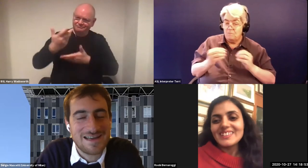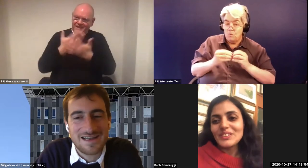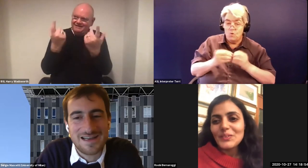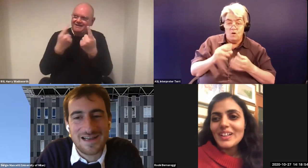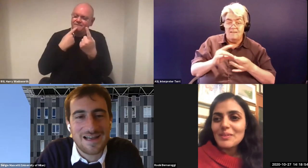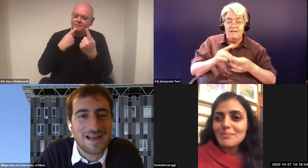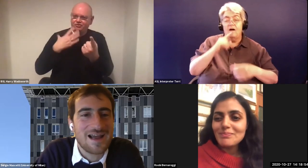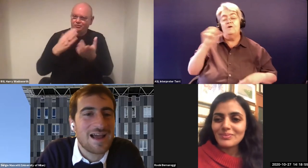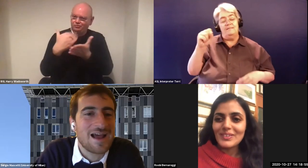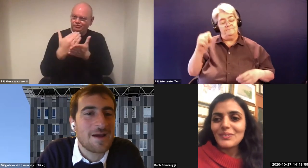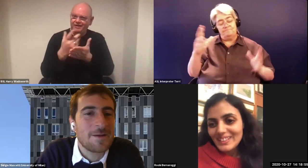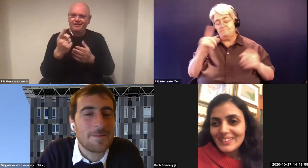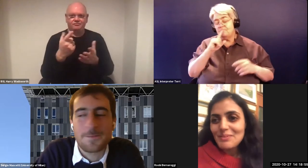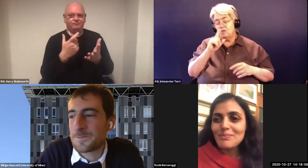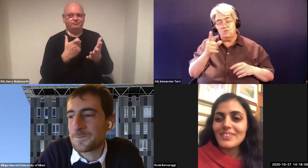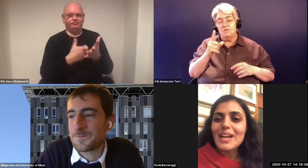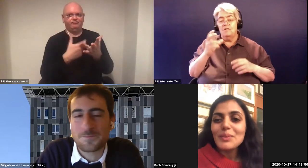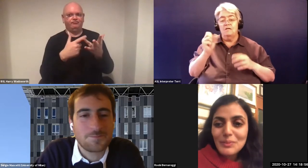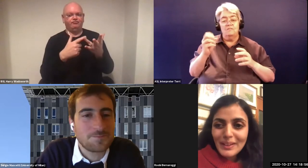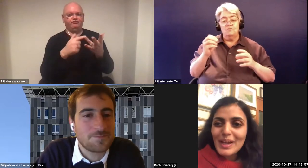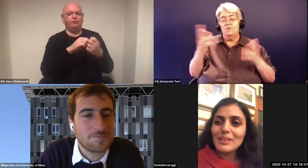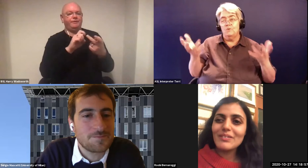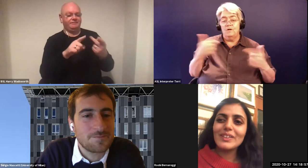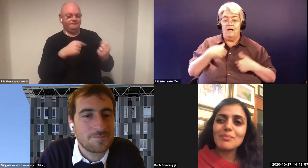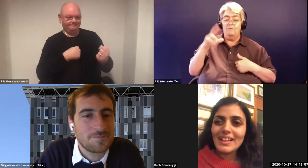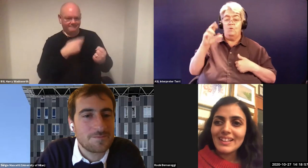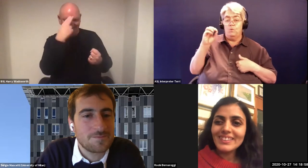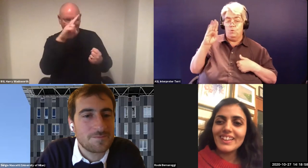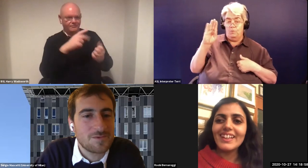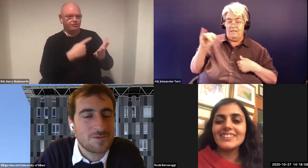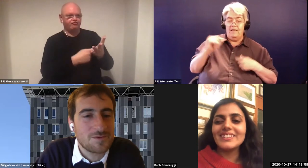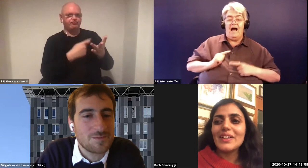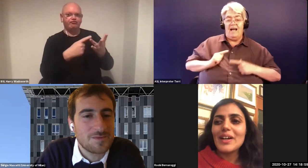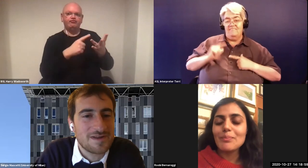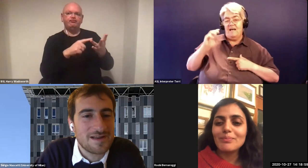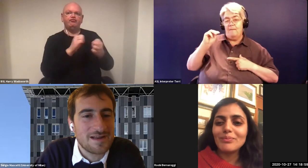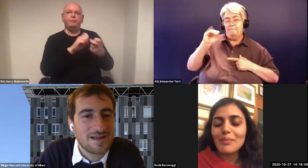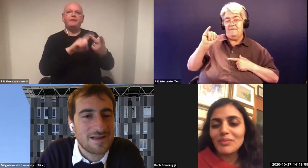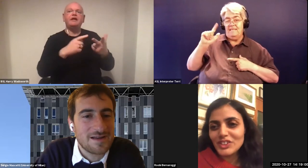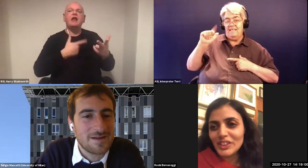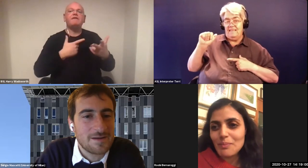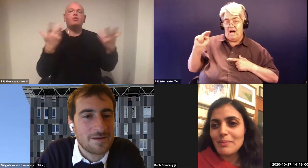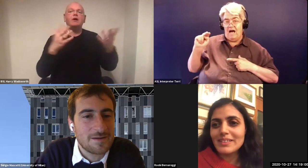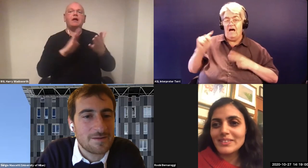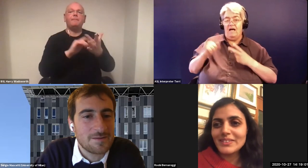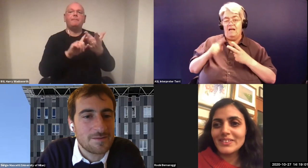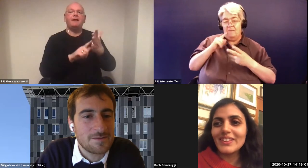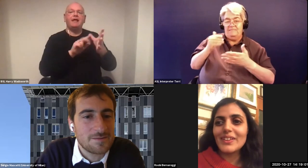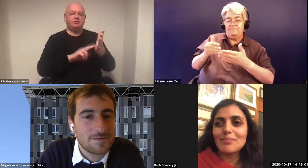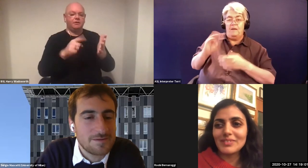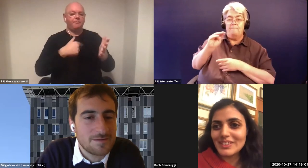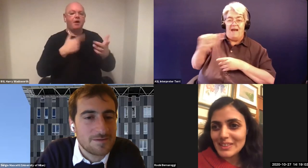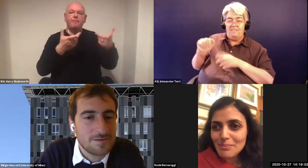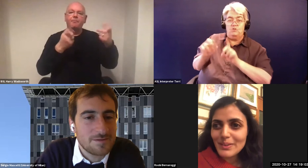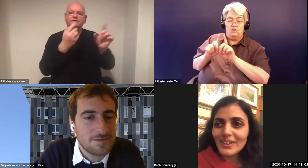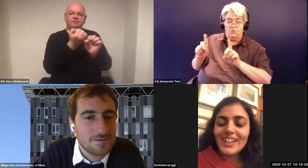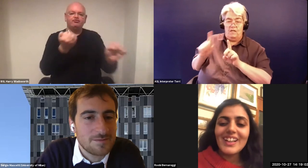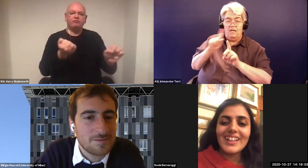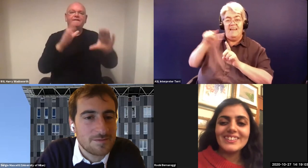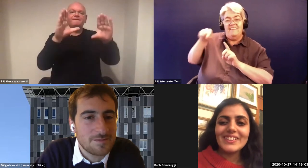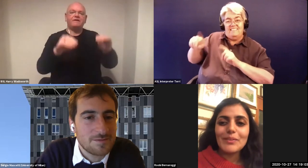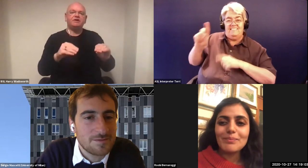so um well um i'm Ruby I live in Milan and uh i'm I'm finishing my Master's um in December and um